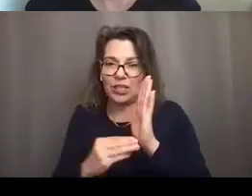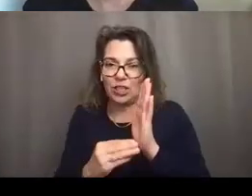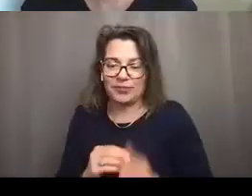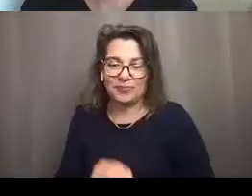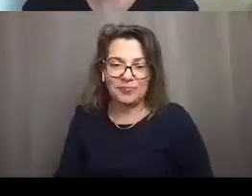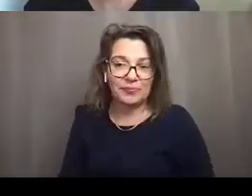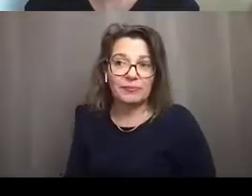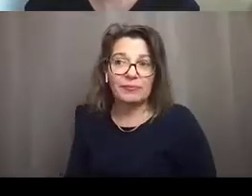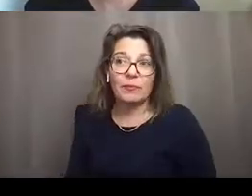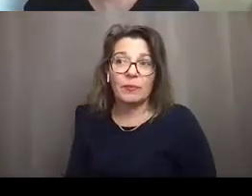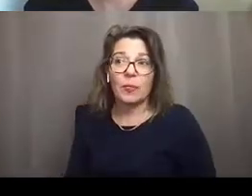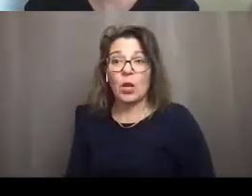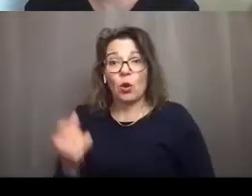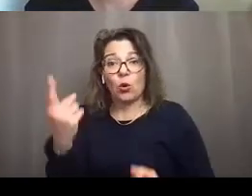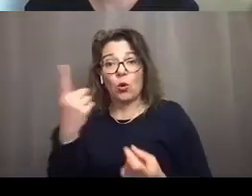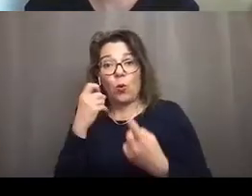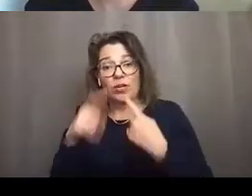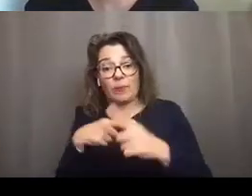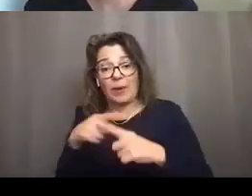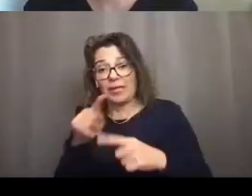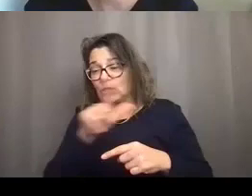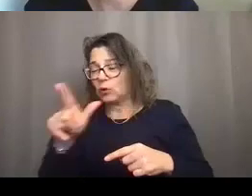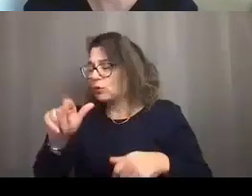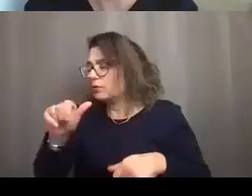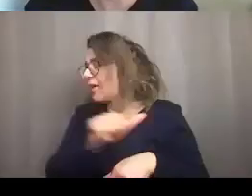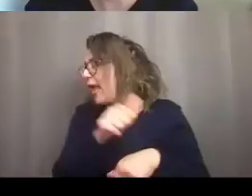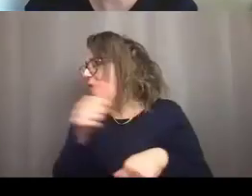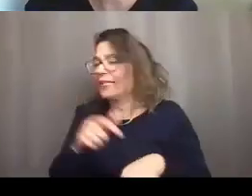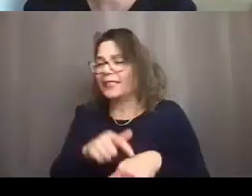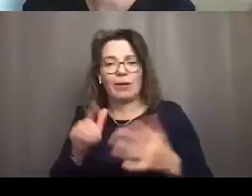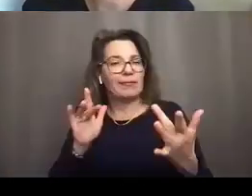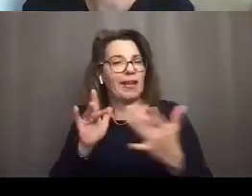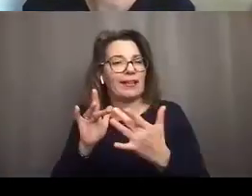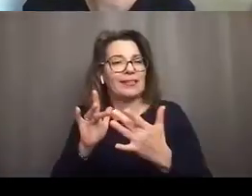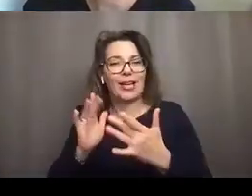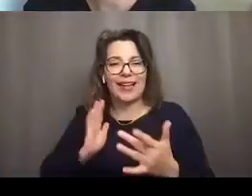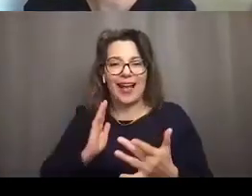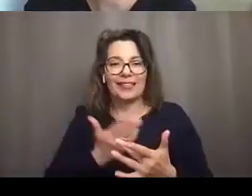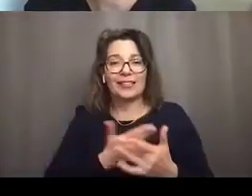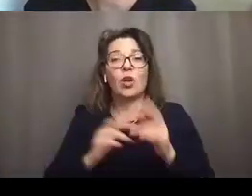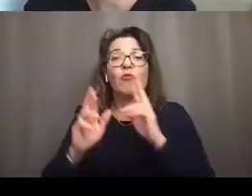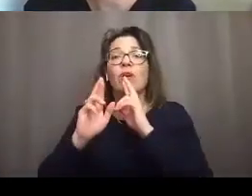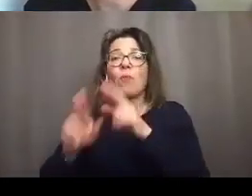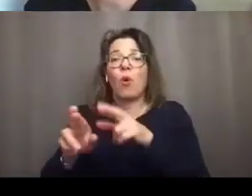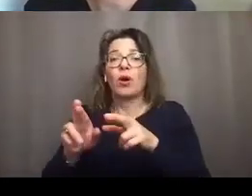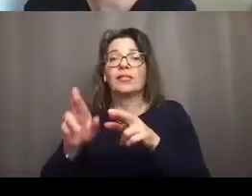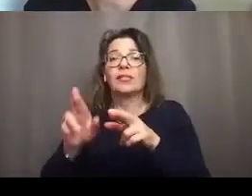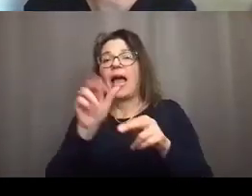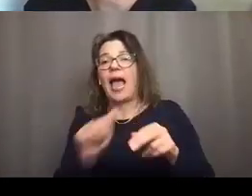If you have questions on these tools at any time, please reach out to us at RePORT@mail.NIH.gov.